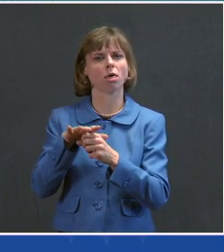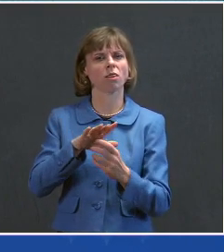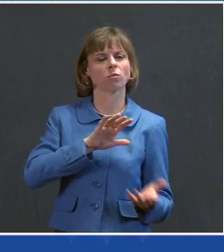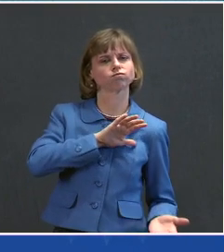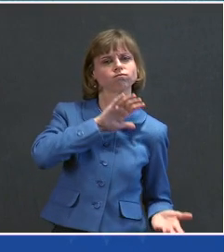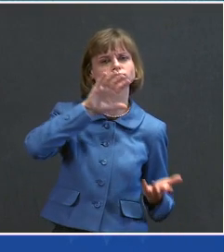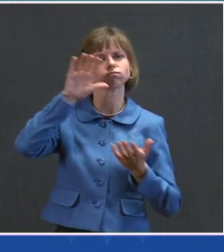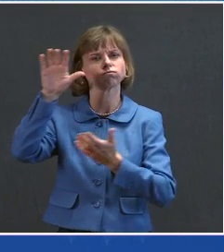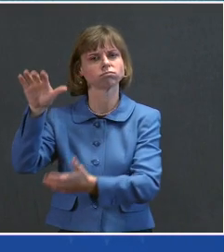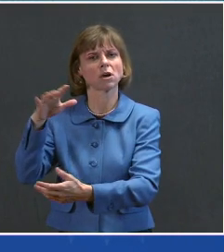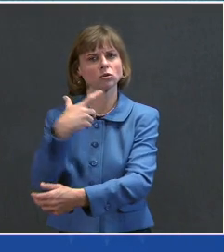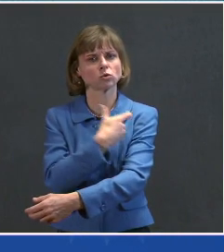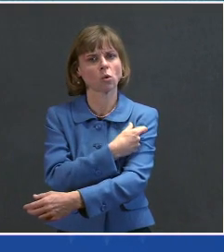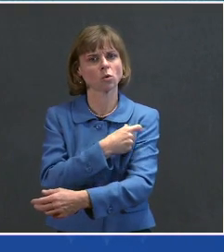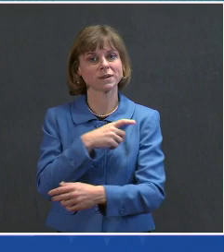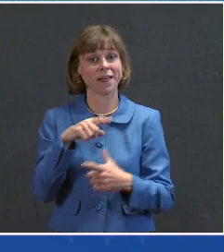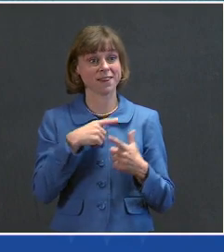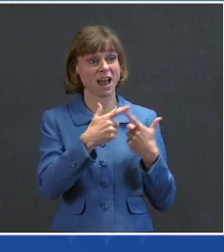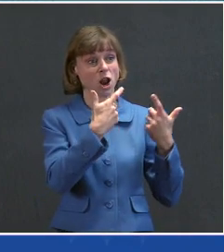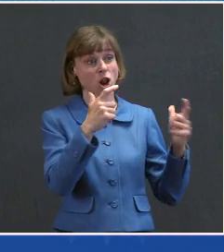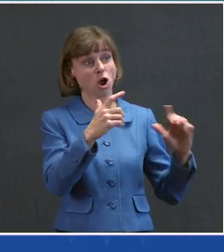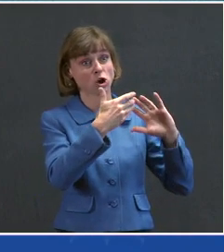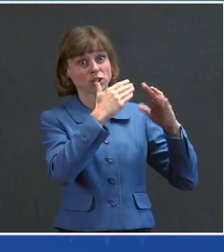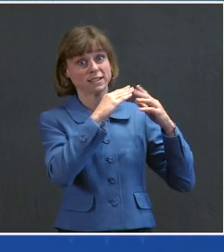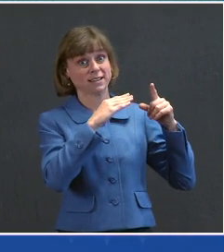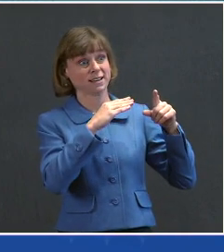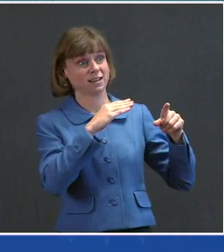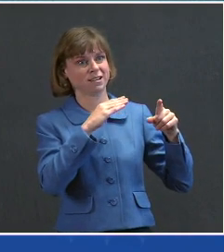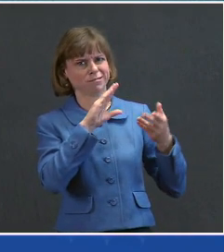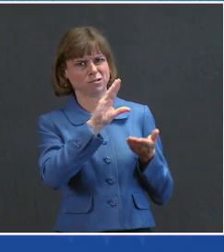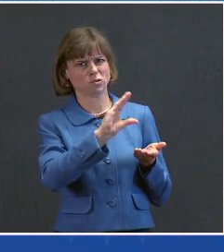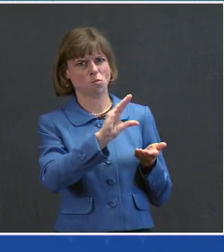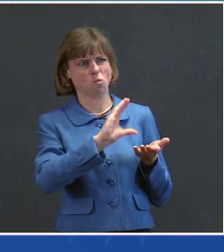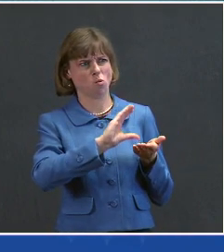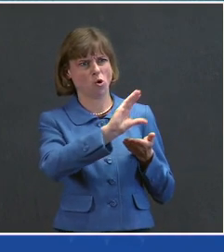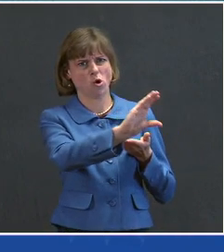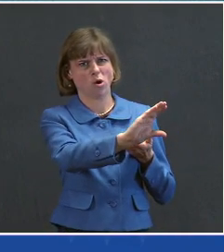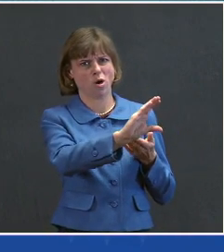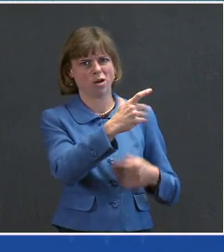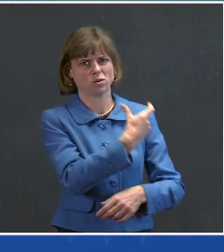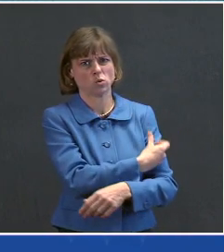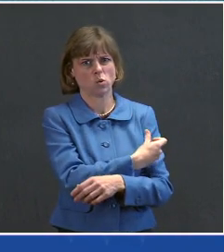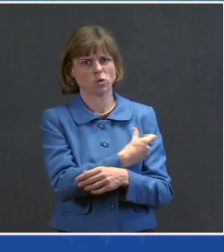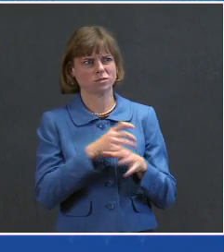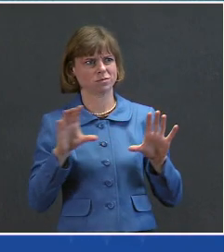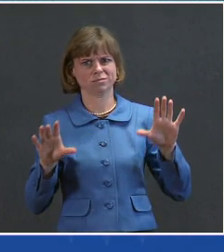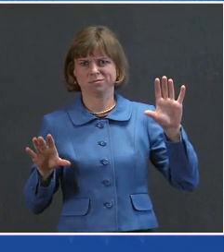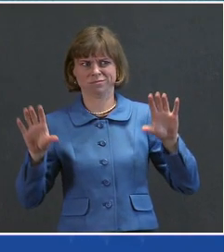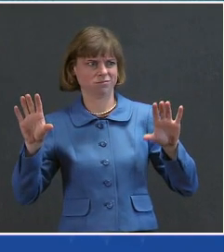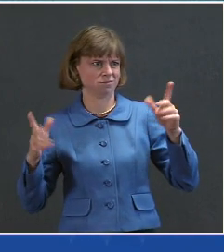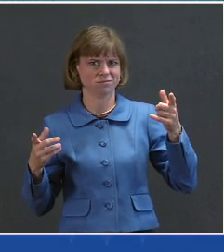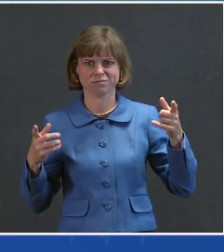and that larger urban areas are receiving smaller shipments of doses relative to their populations.